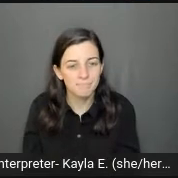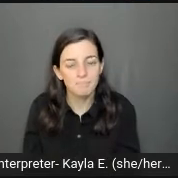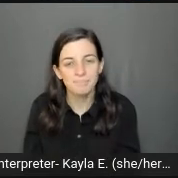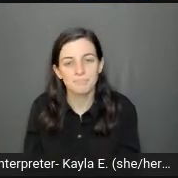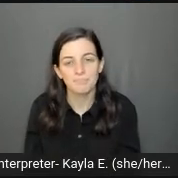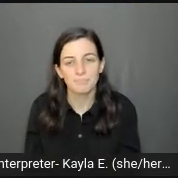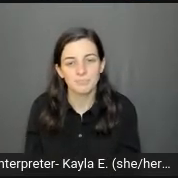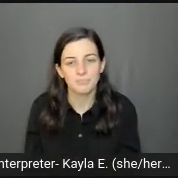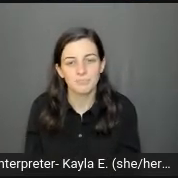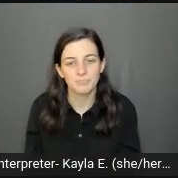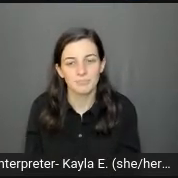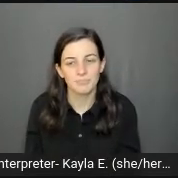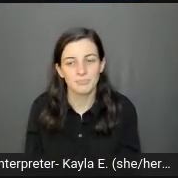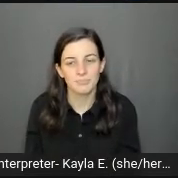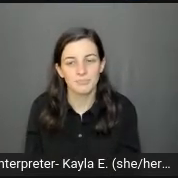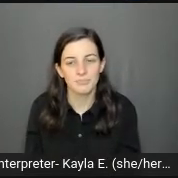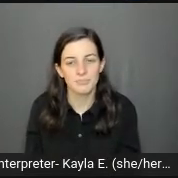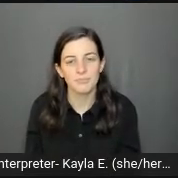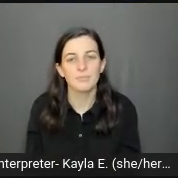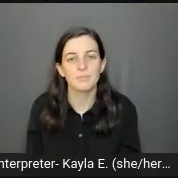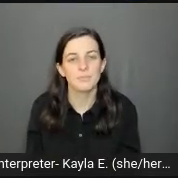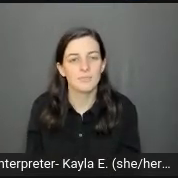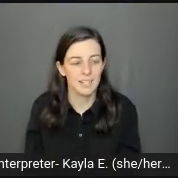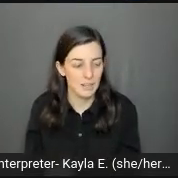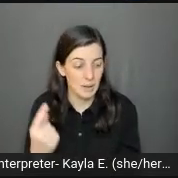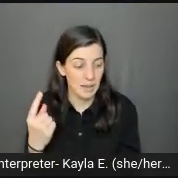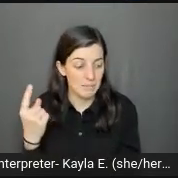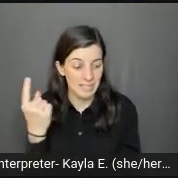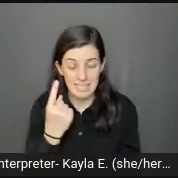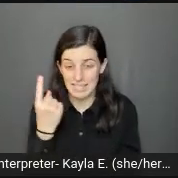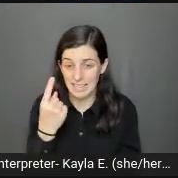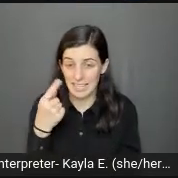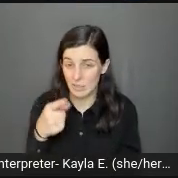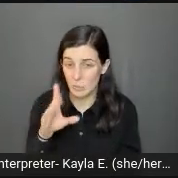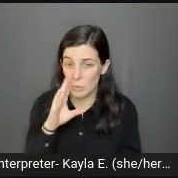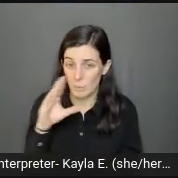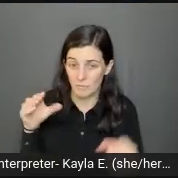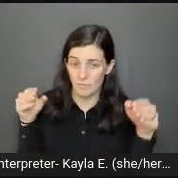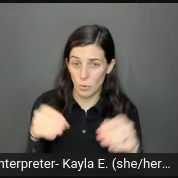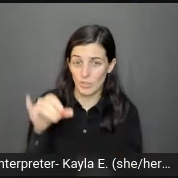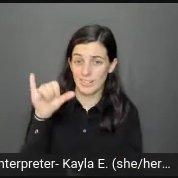I'm thinking that focus indication's going to be on that first image. There it is.